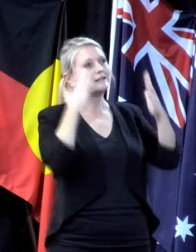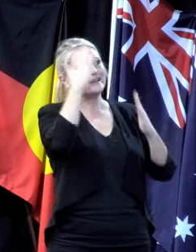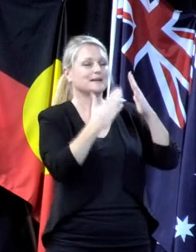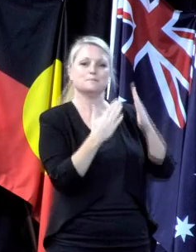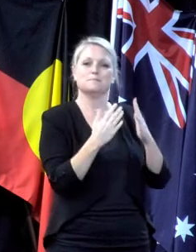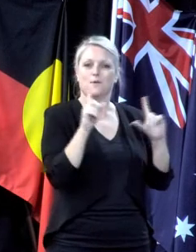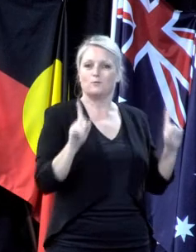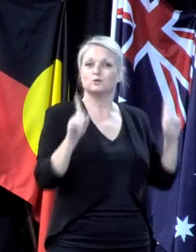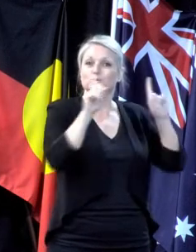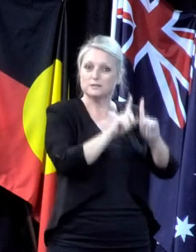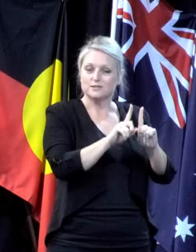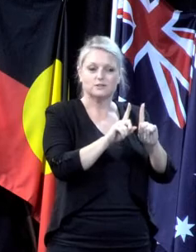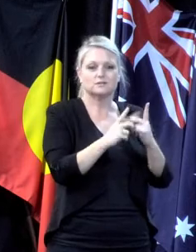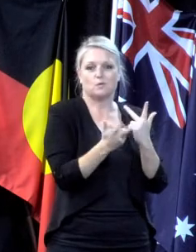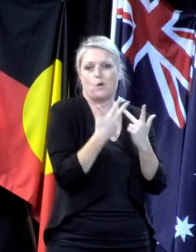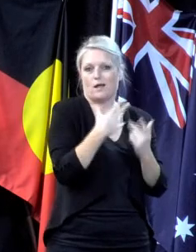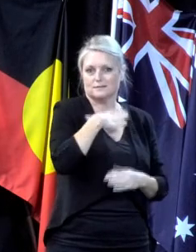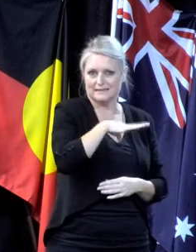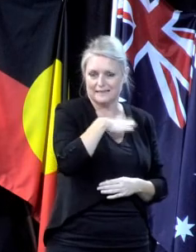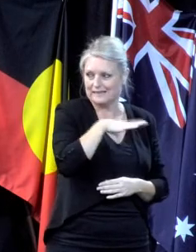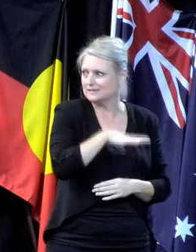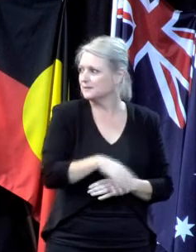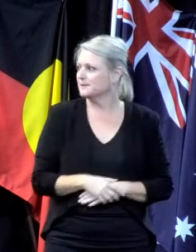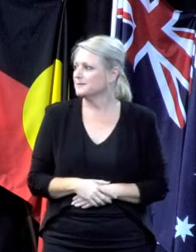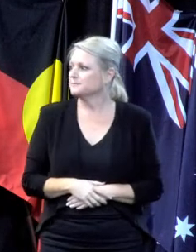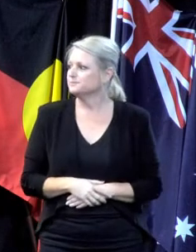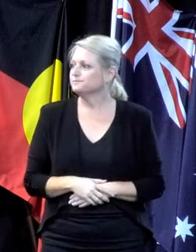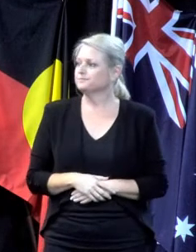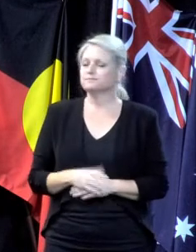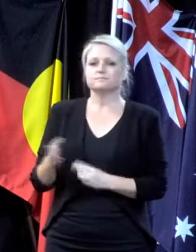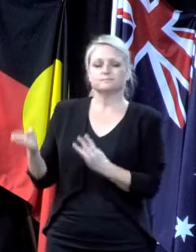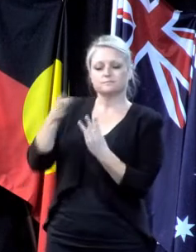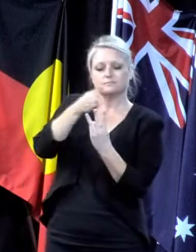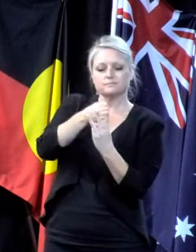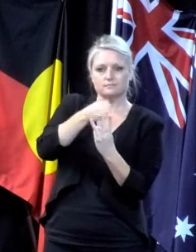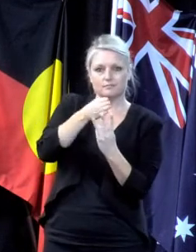Closure of malls? Could I – could I add that co-teaching is one of the strongest